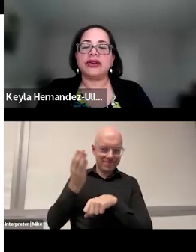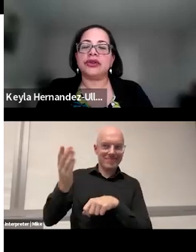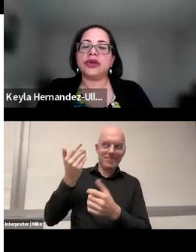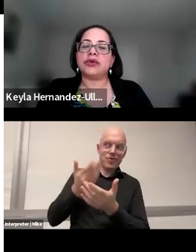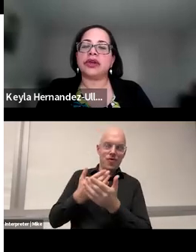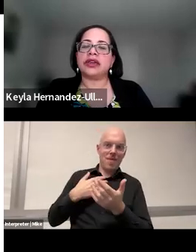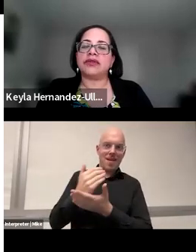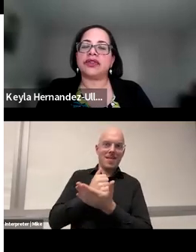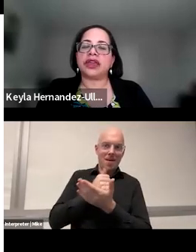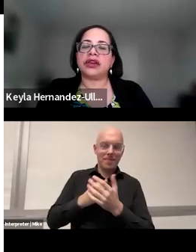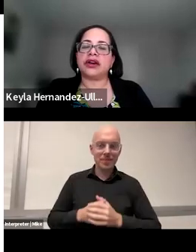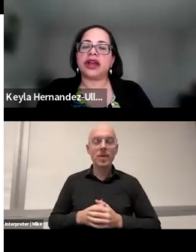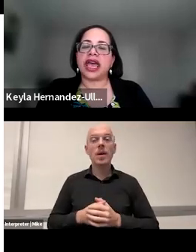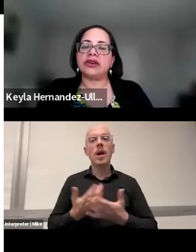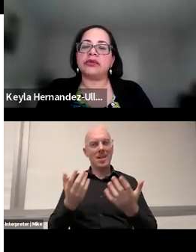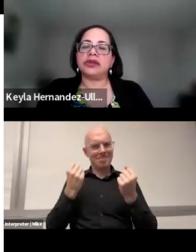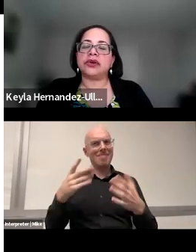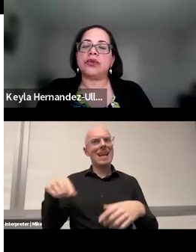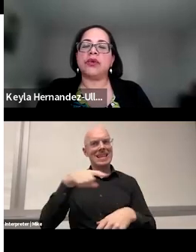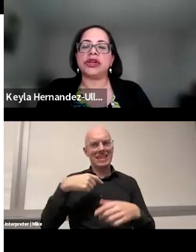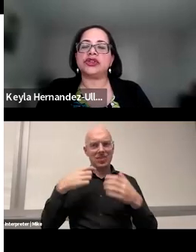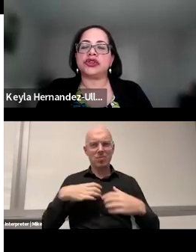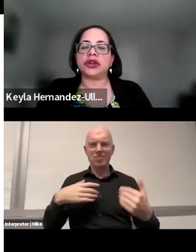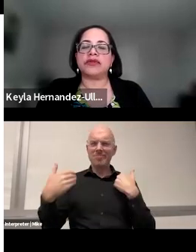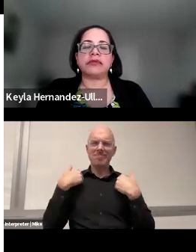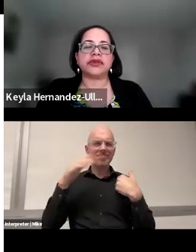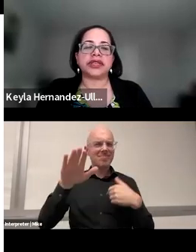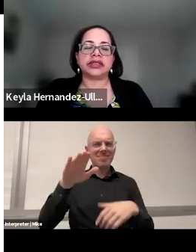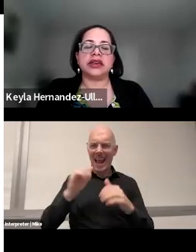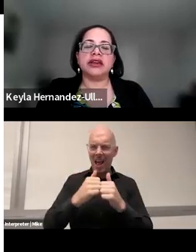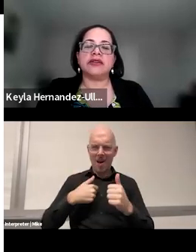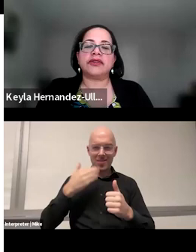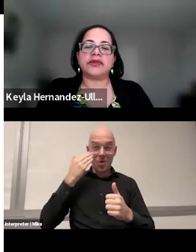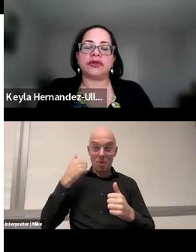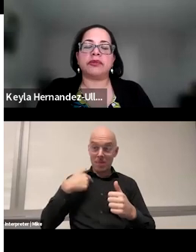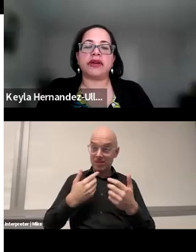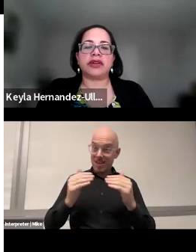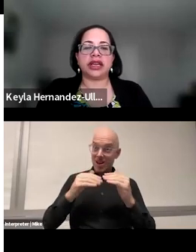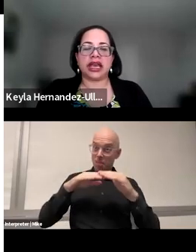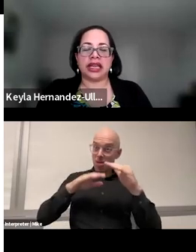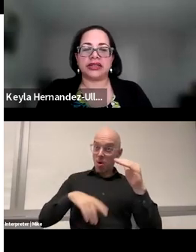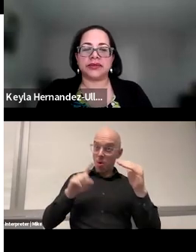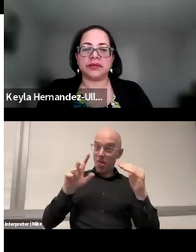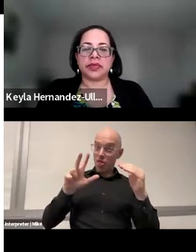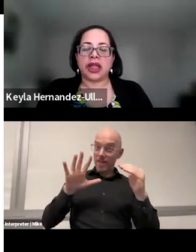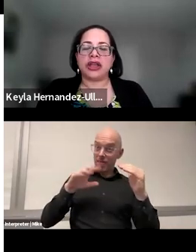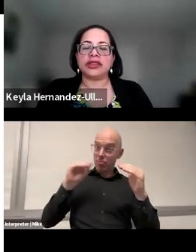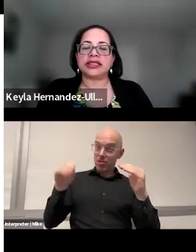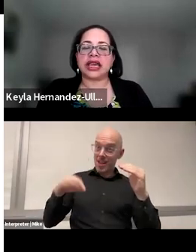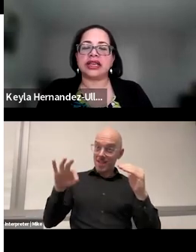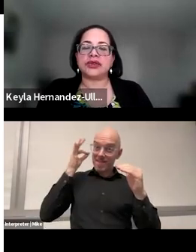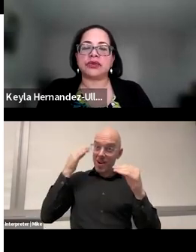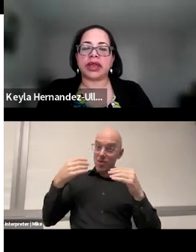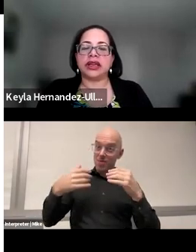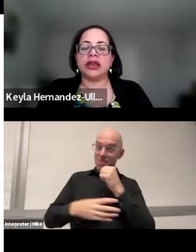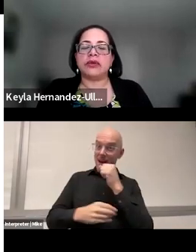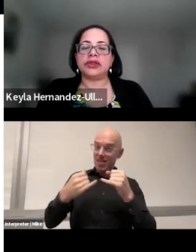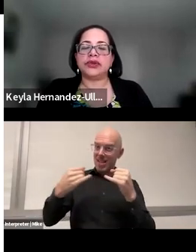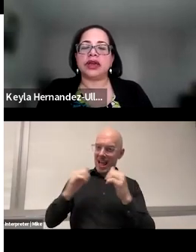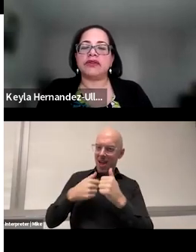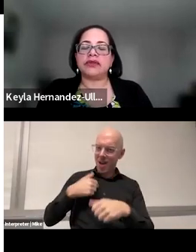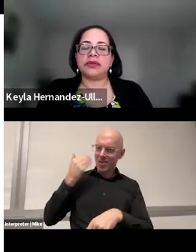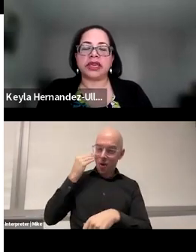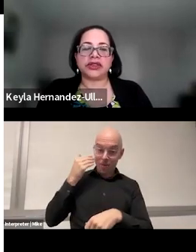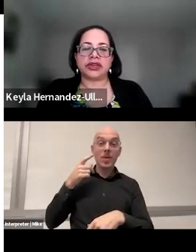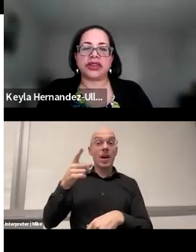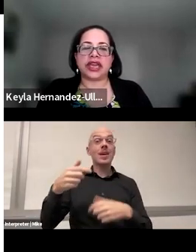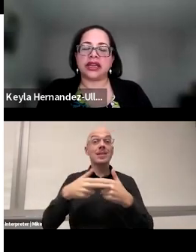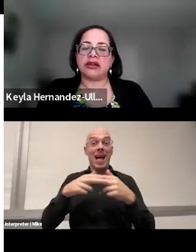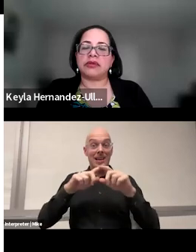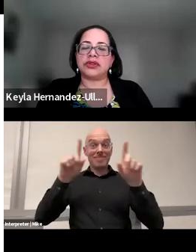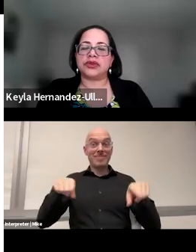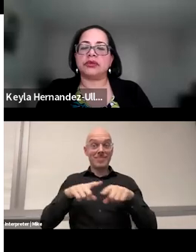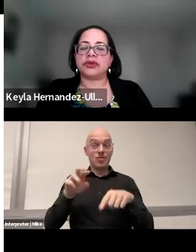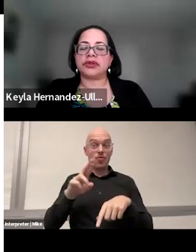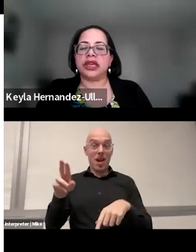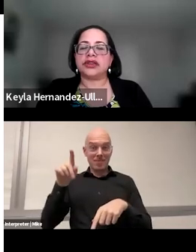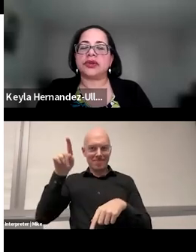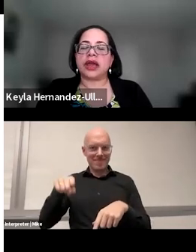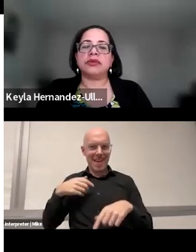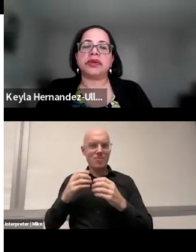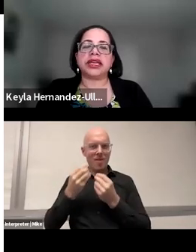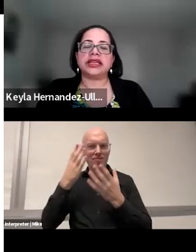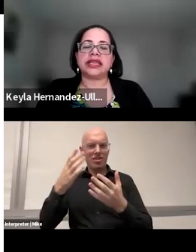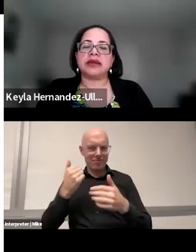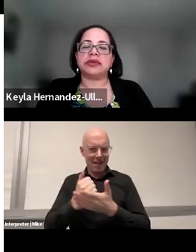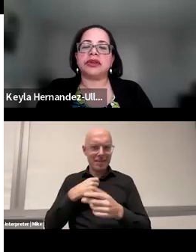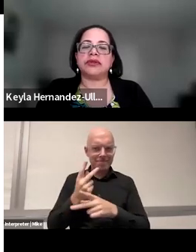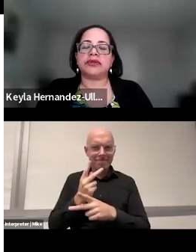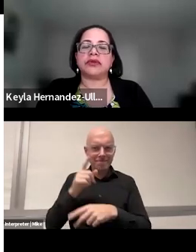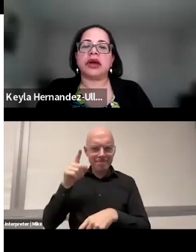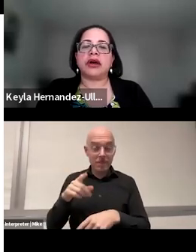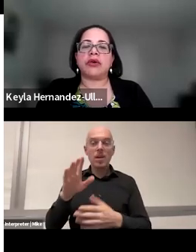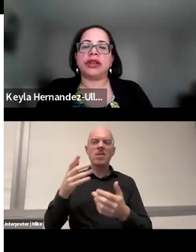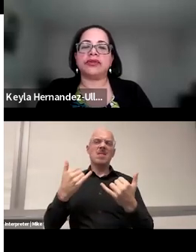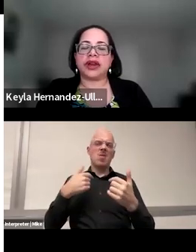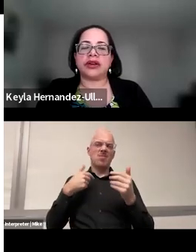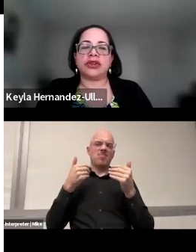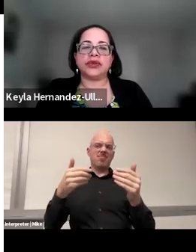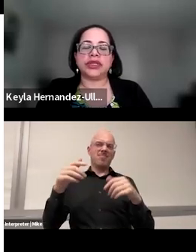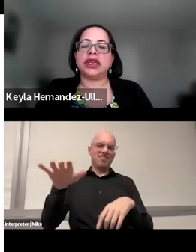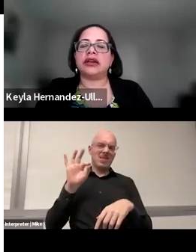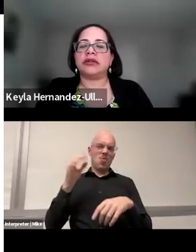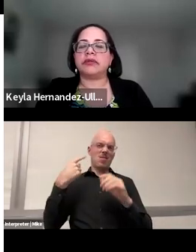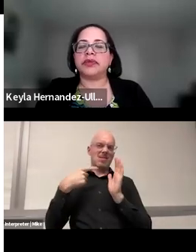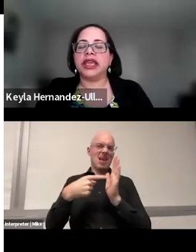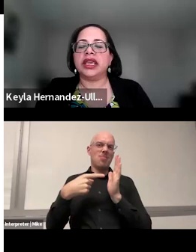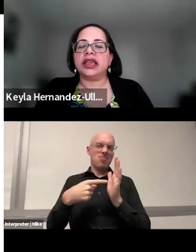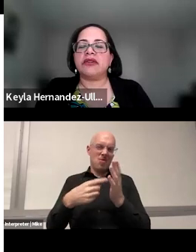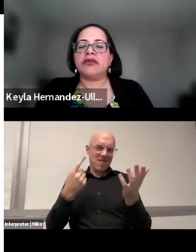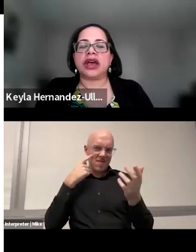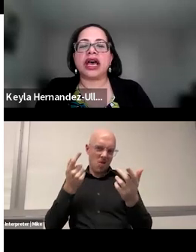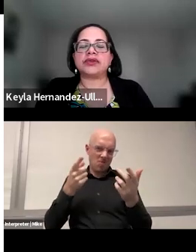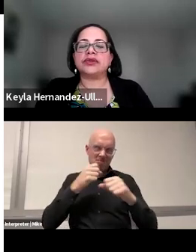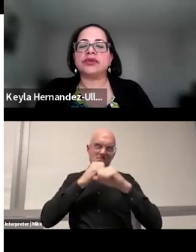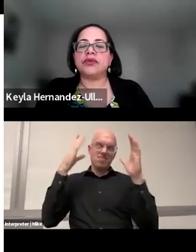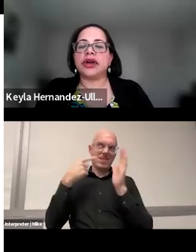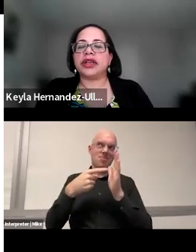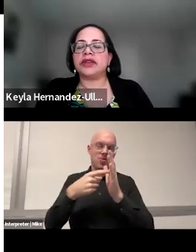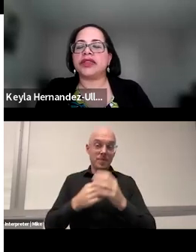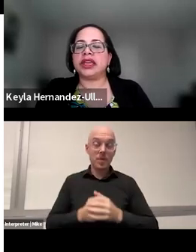Keyla Hernandez-Ulloa: Many consumers have asked us, How do you know if they are at or below 135% of the Federal poverty guidelines on this slide to the right, we do have information that can help consumers. So I will pick an example of a qualifier using income